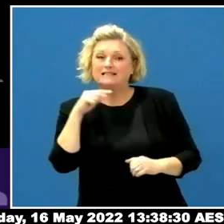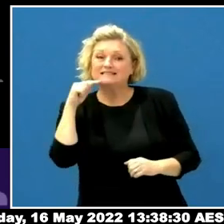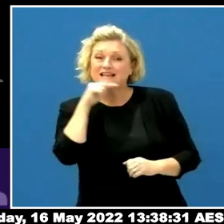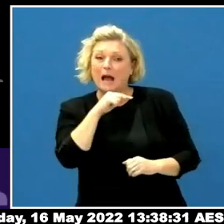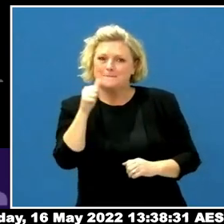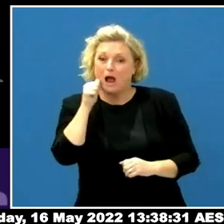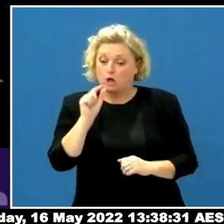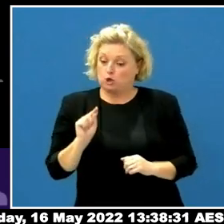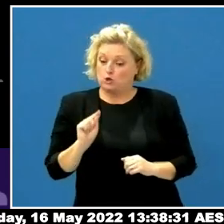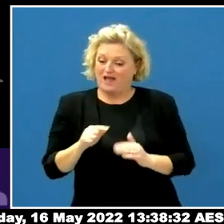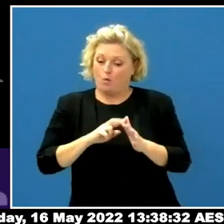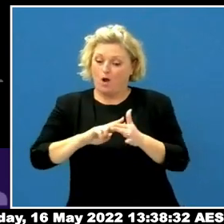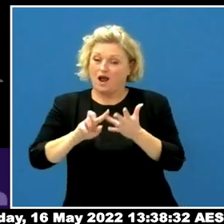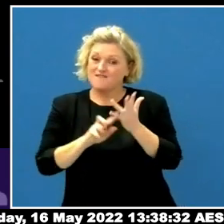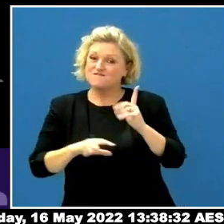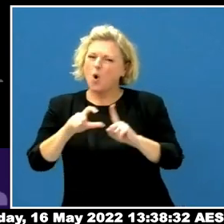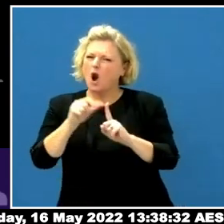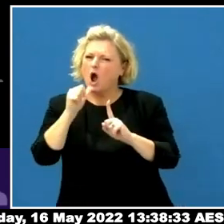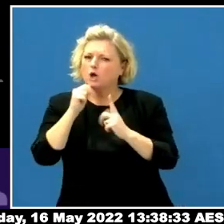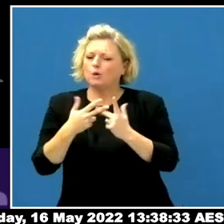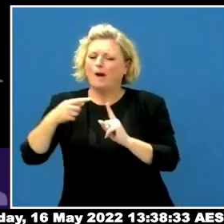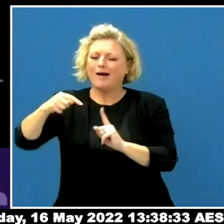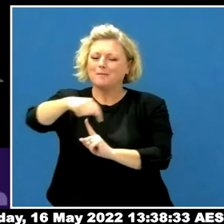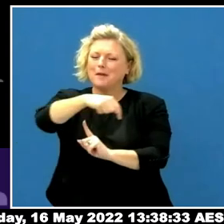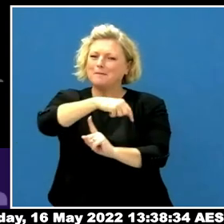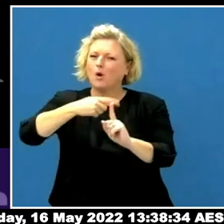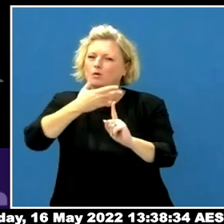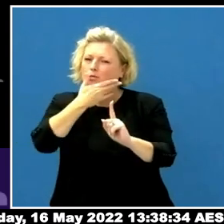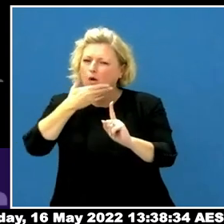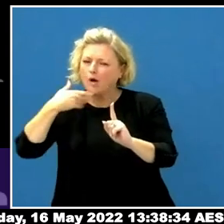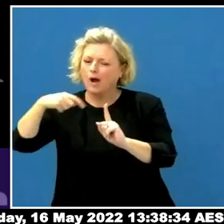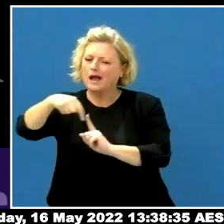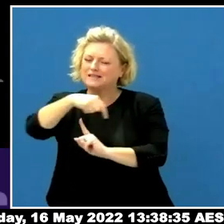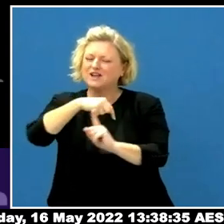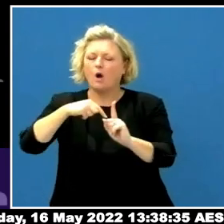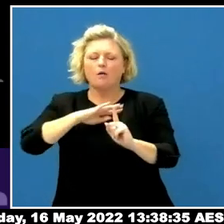aggression. So that was one of the main reasons I actually picked Afford.